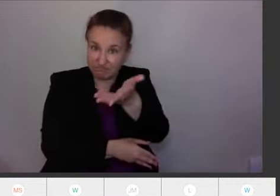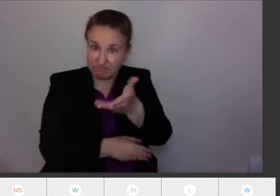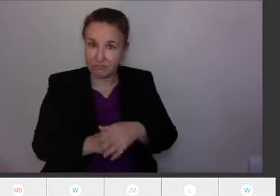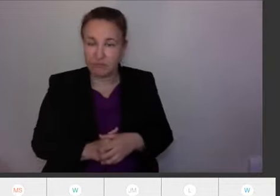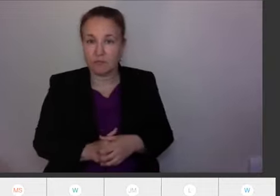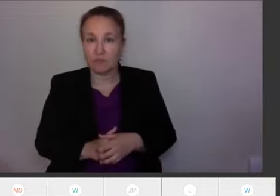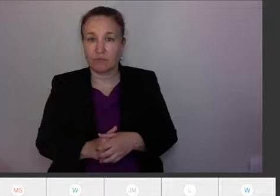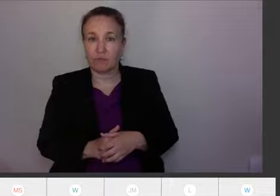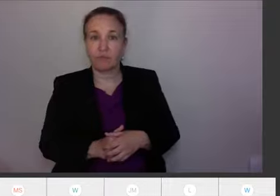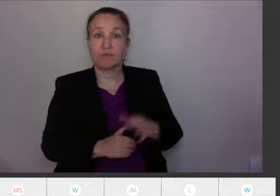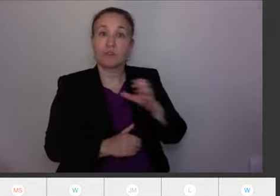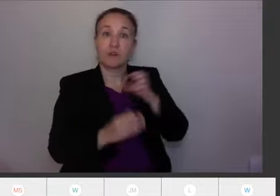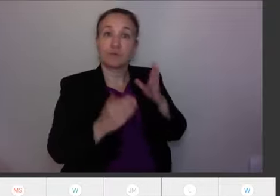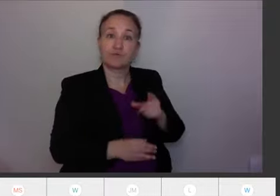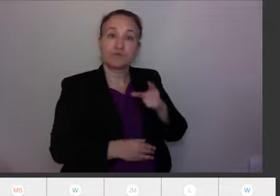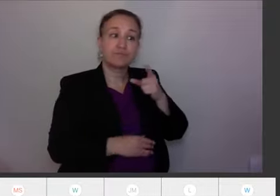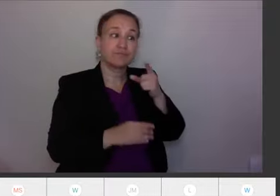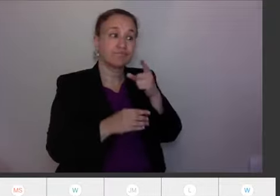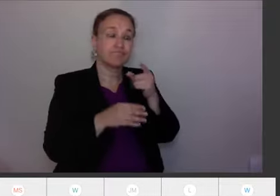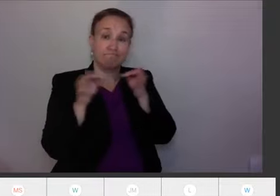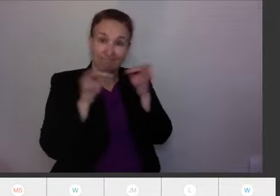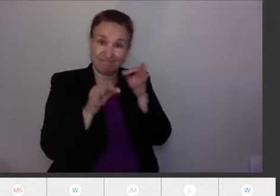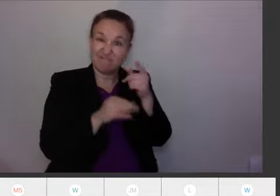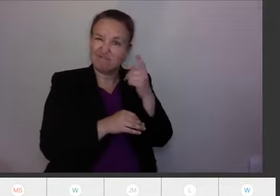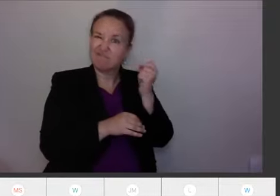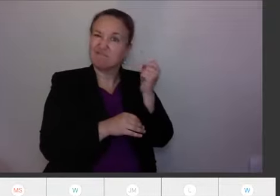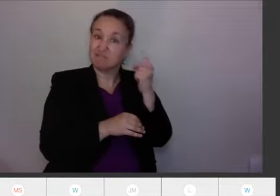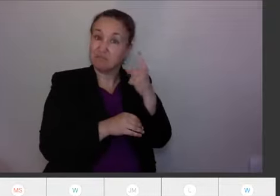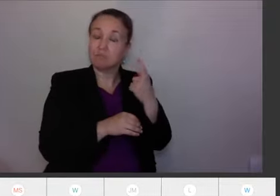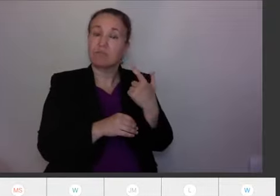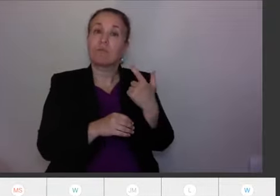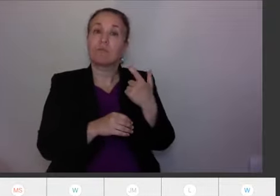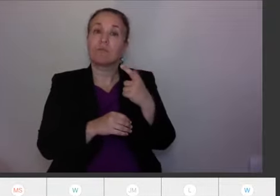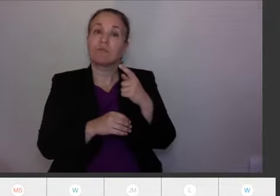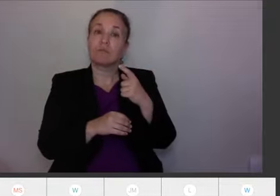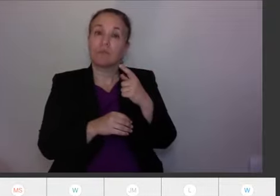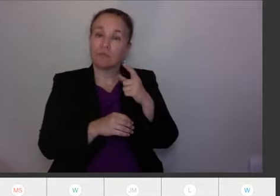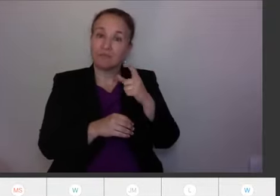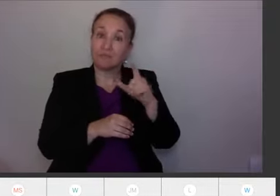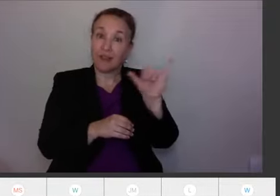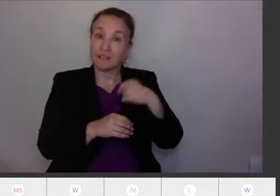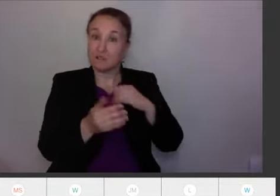[Commissioner] well we've been in regular communication as i've as i've stated in the past